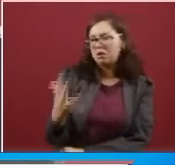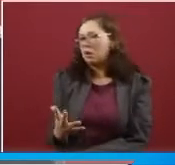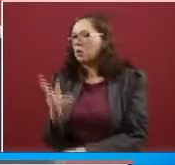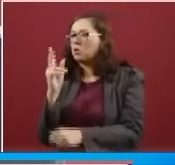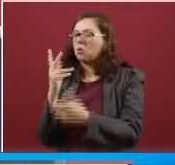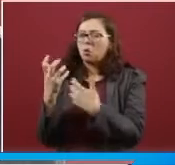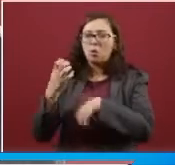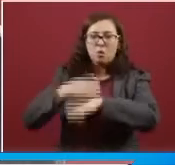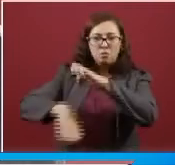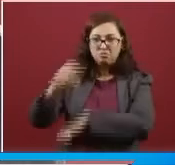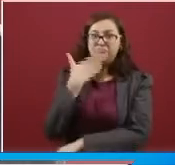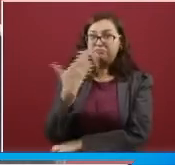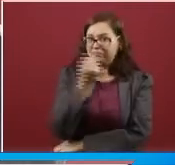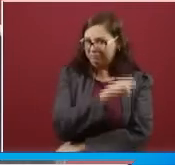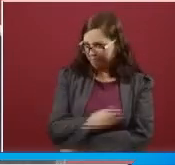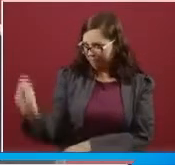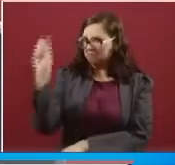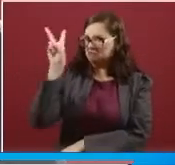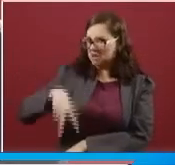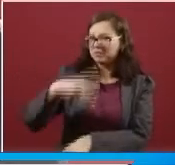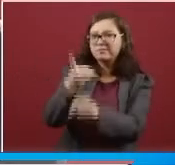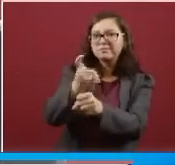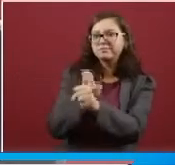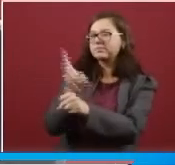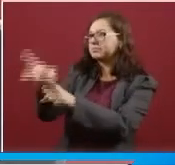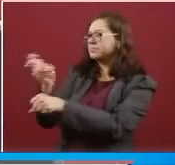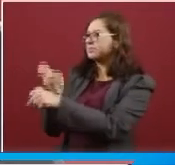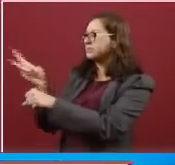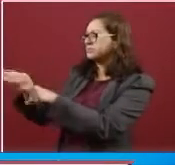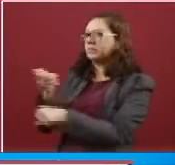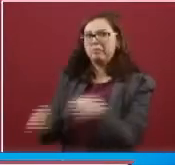the suicide of former Peruvian president Alan García for the Odebrecht case